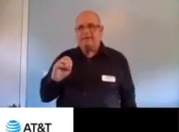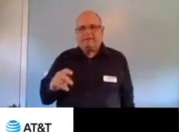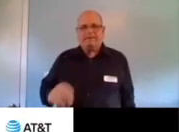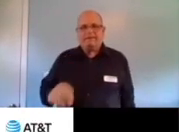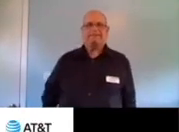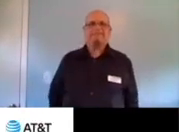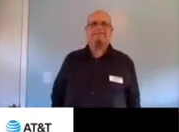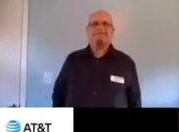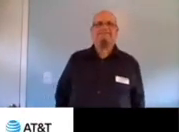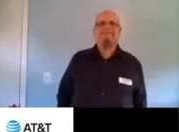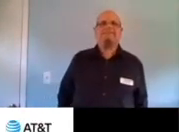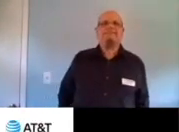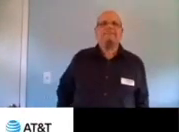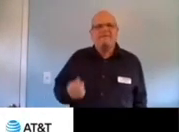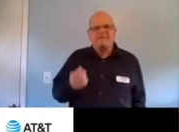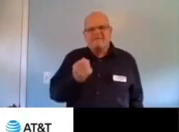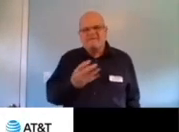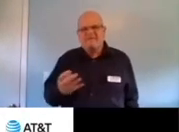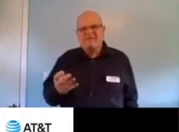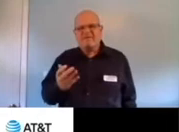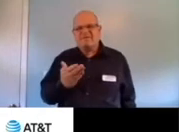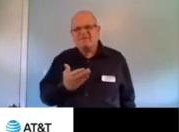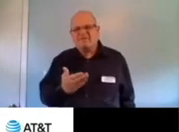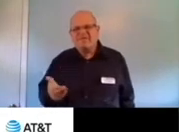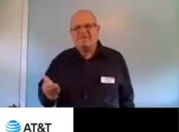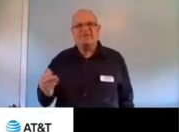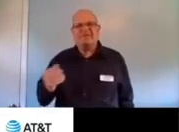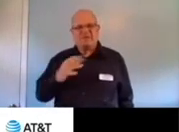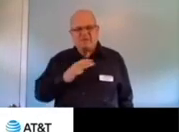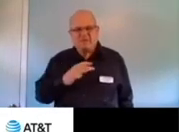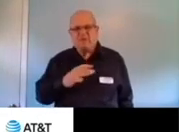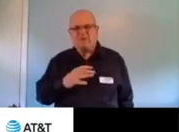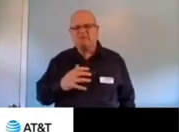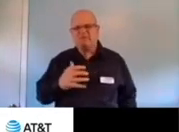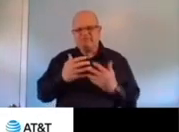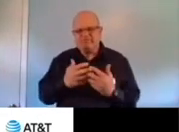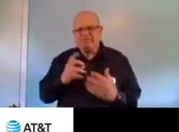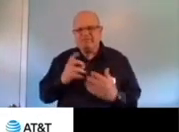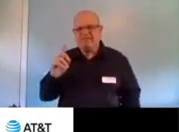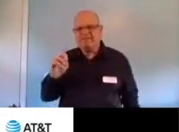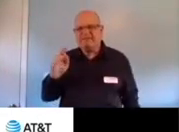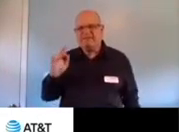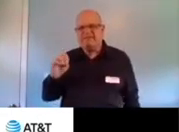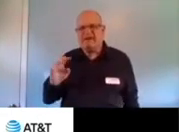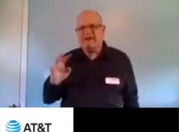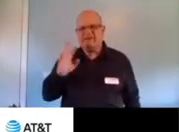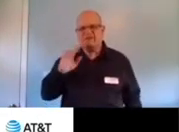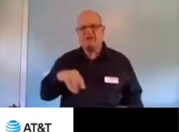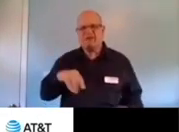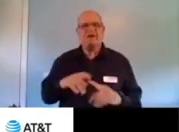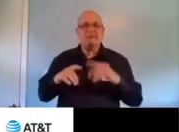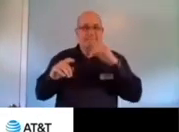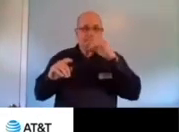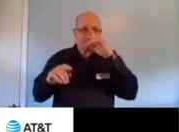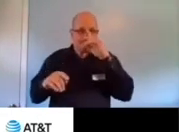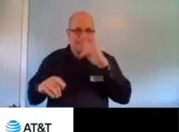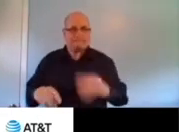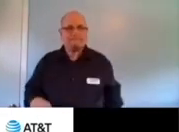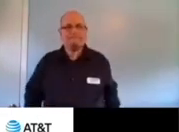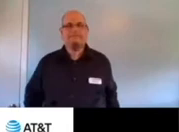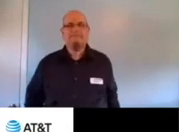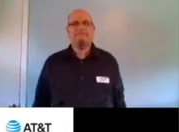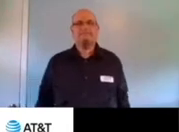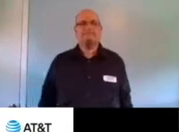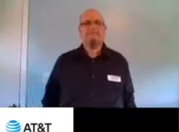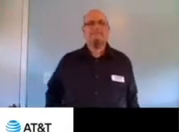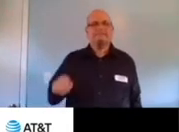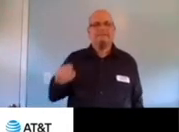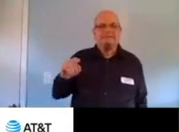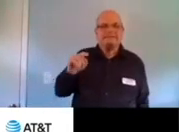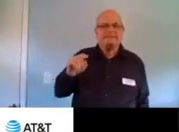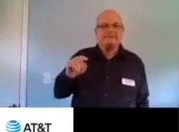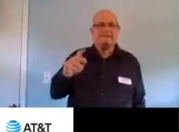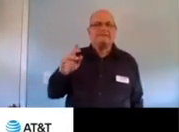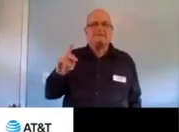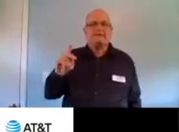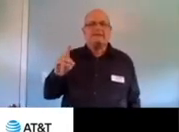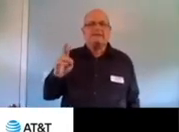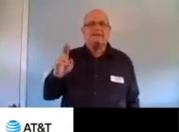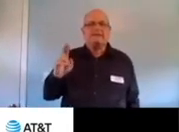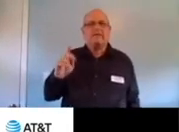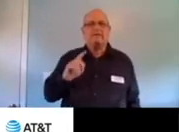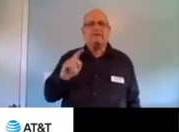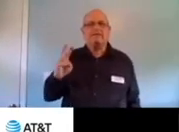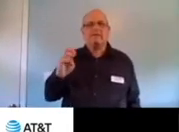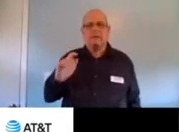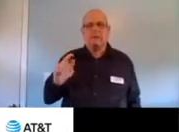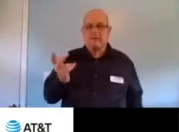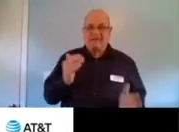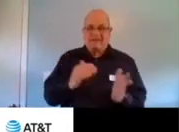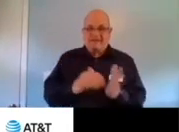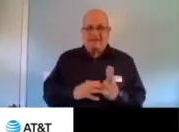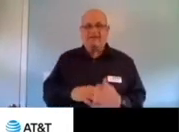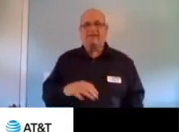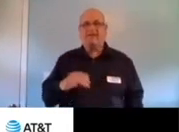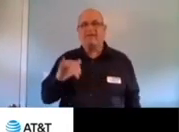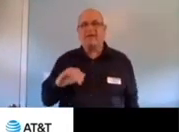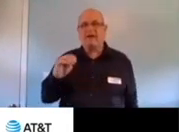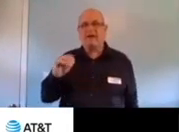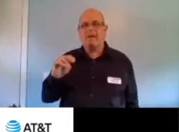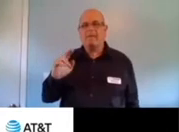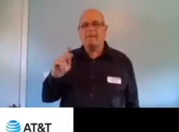A couple cool devices I wanted to point out, this, the Kurzweil 3,000 is a multi-sensory